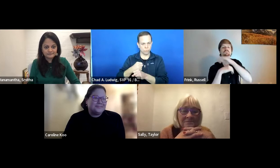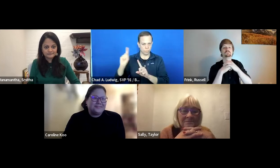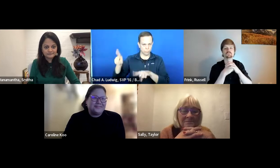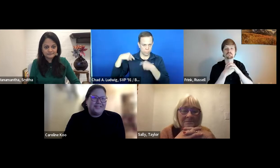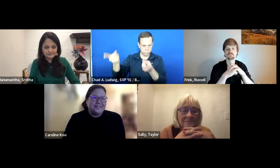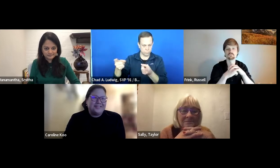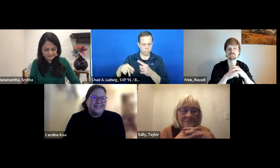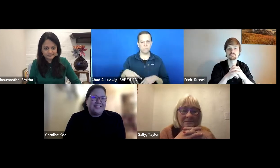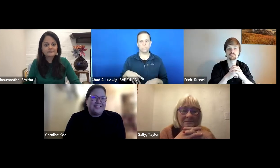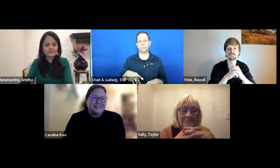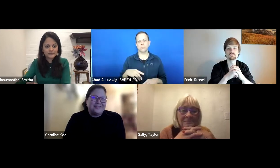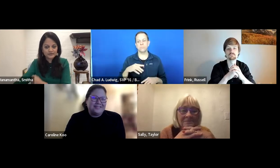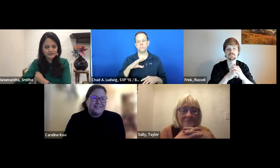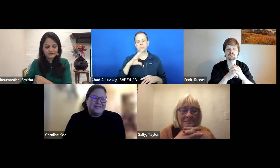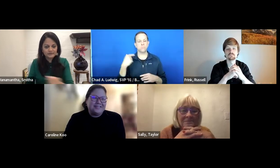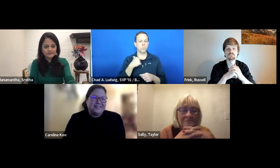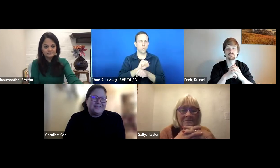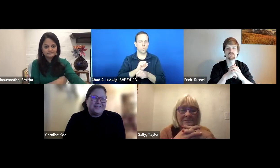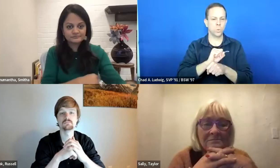for about 17 years now.